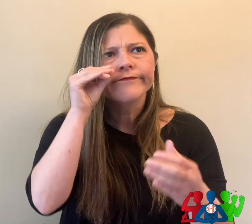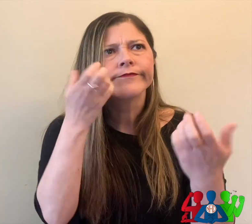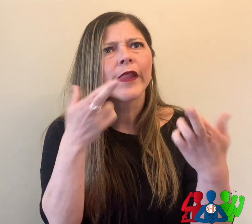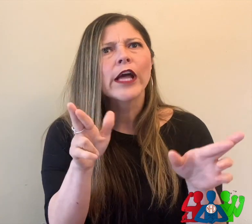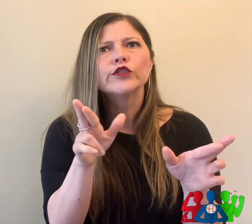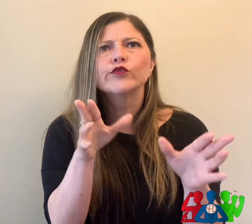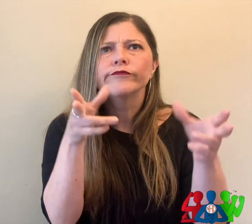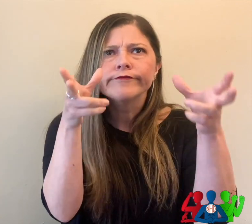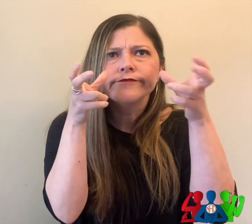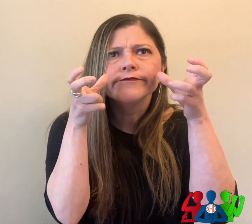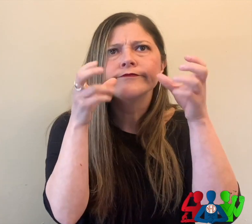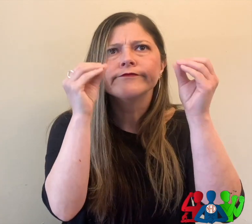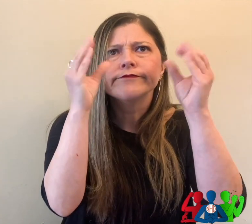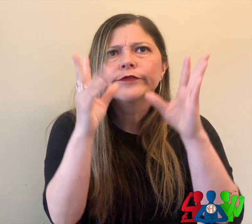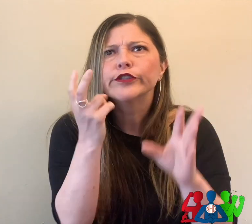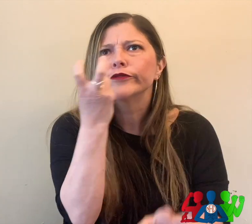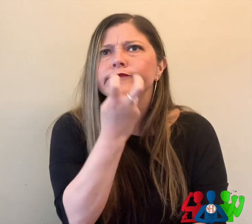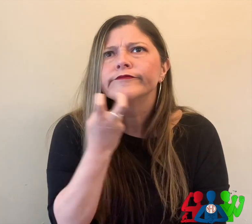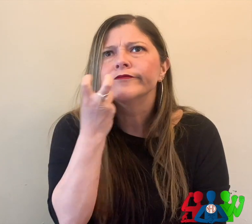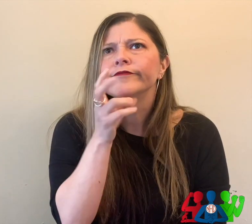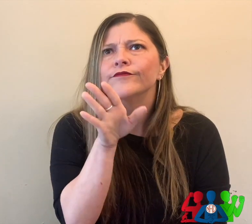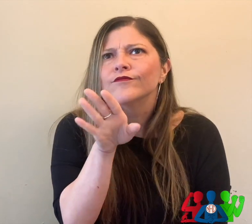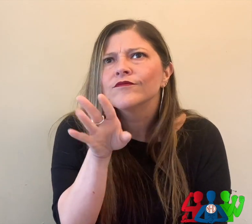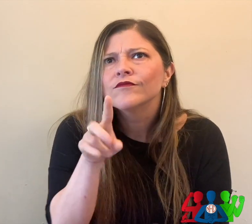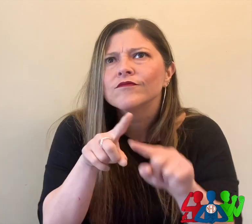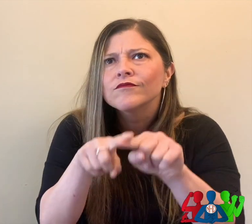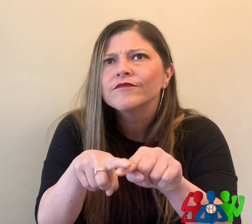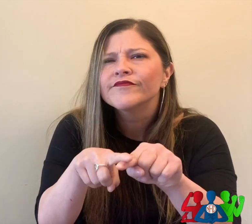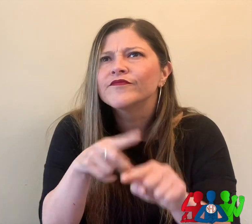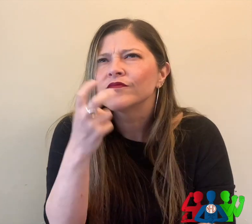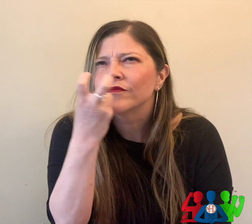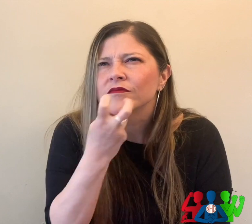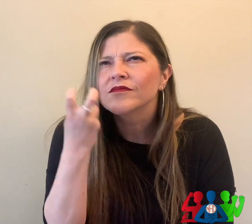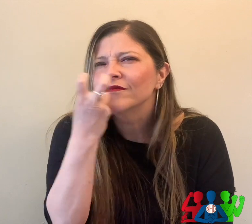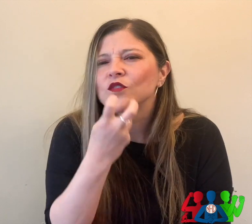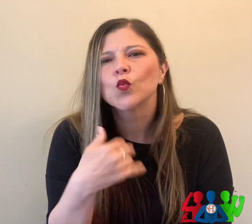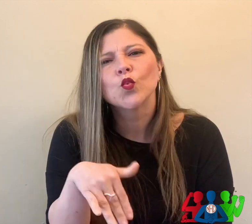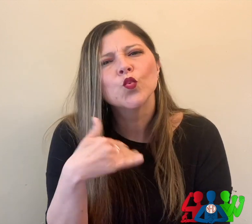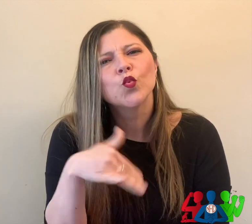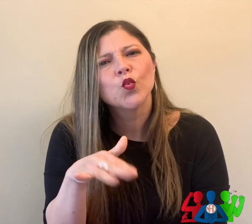didn't find much interest in. And so I only used it in that class. Instead I continued to